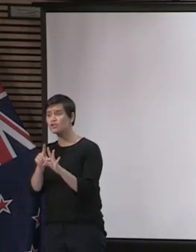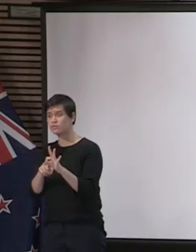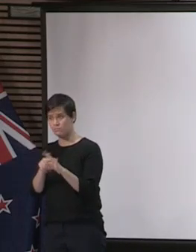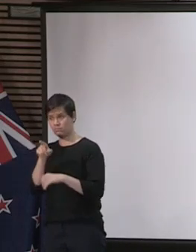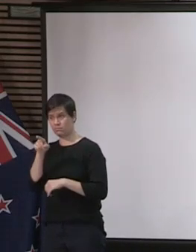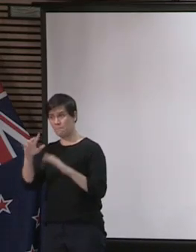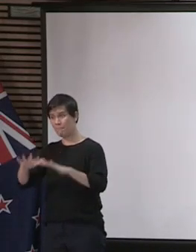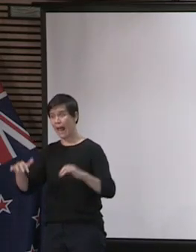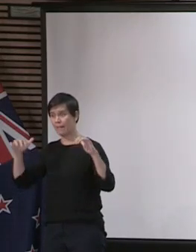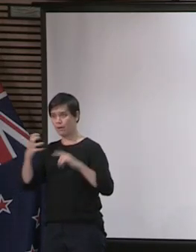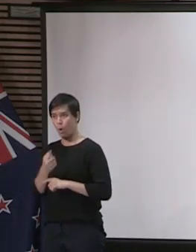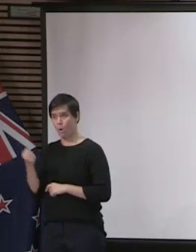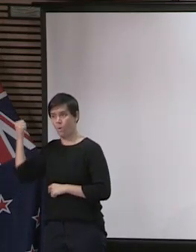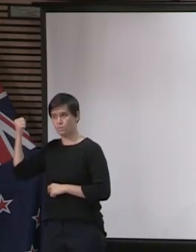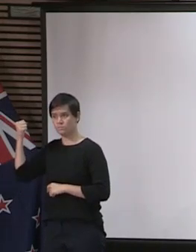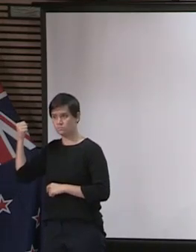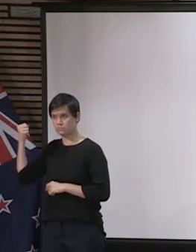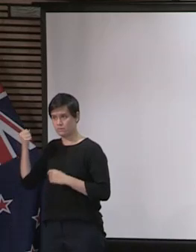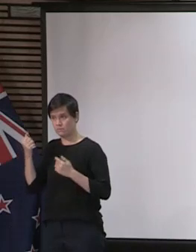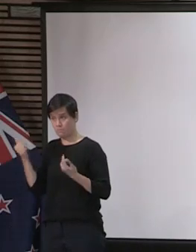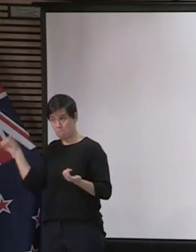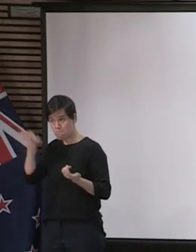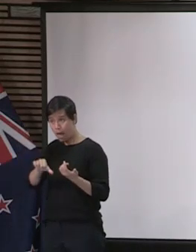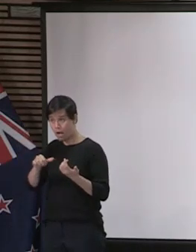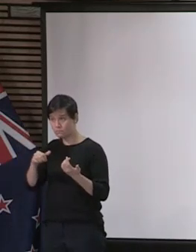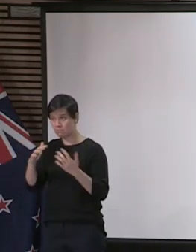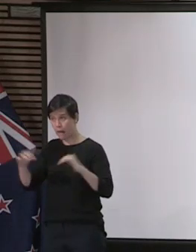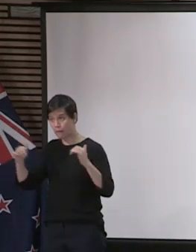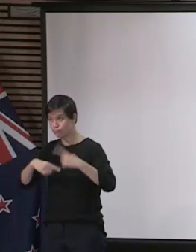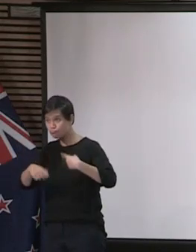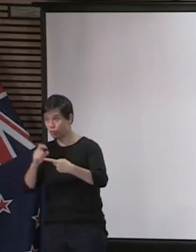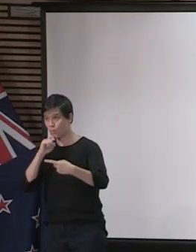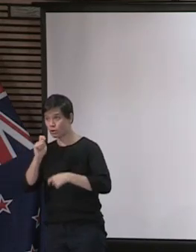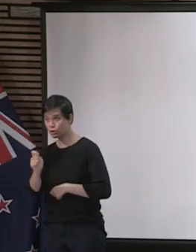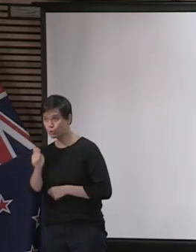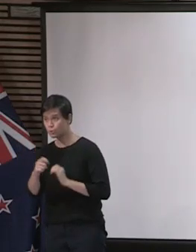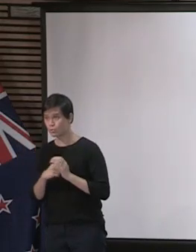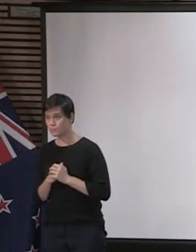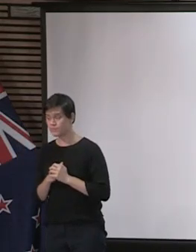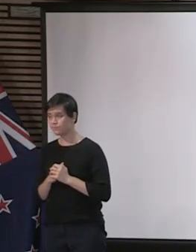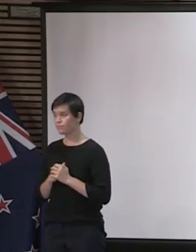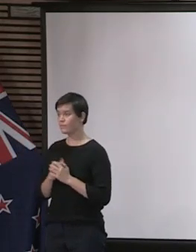When do you plan to restart Parliament? PRIME MINISTER JACINDA ARDERN: That is something that the